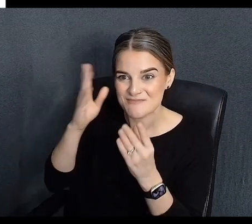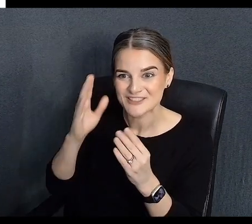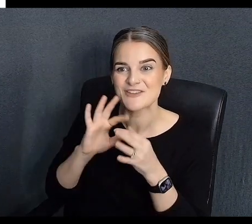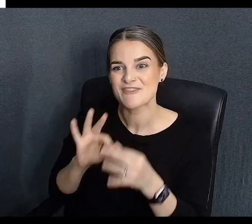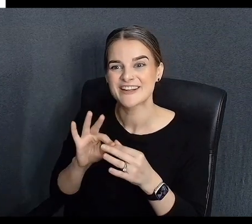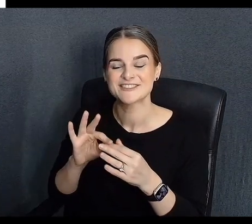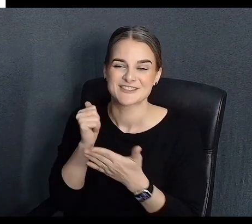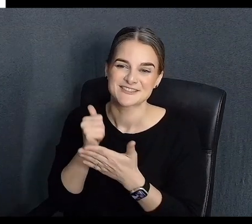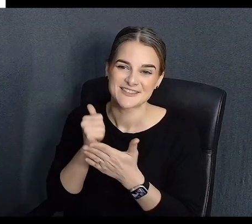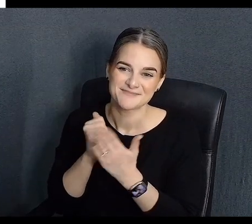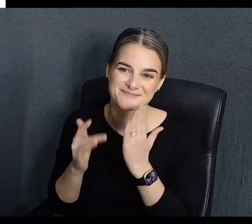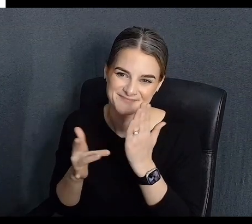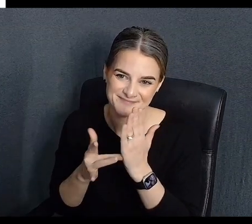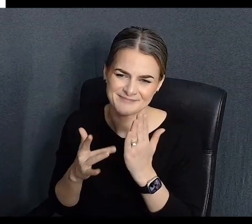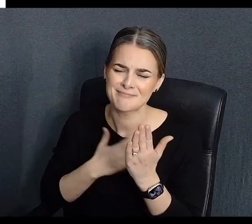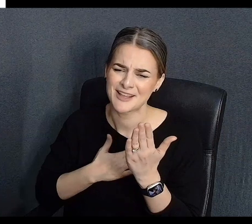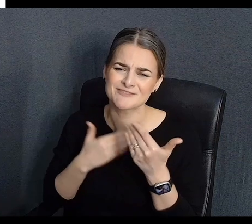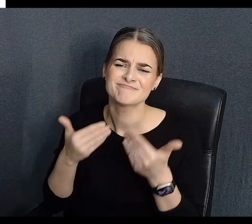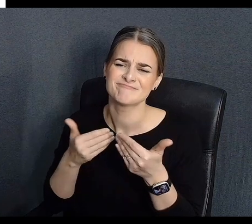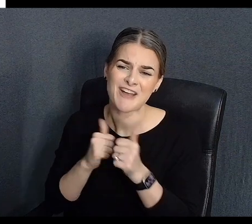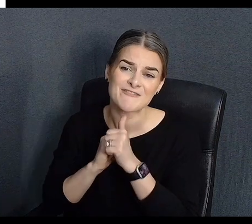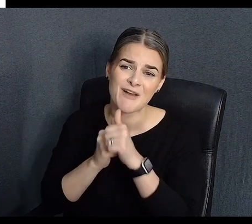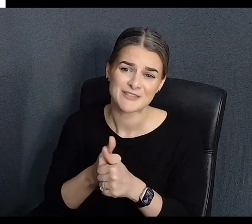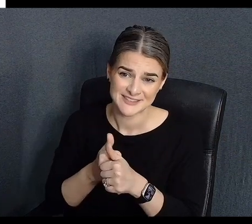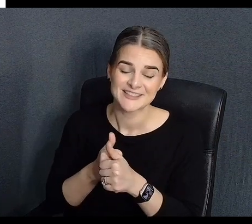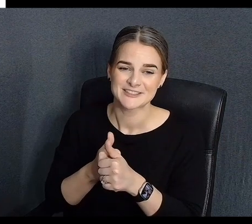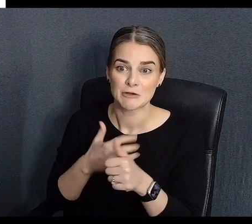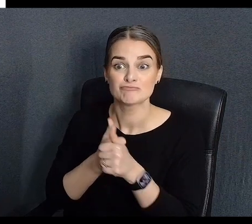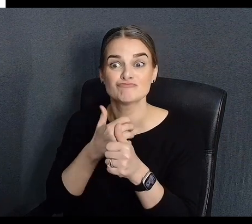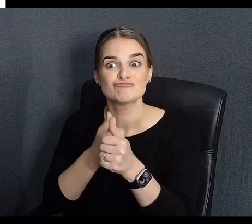So please do follow us to stay up to date with all that exciting info.